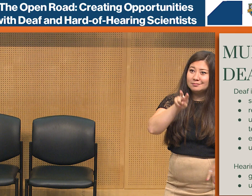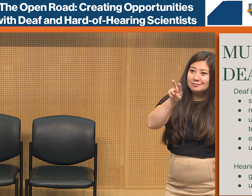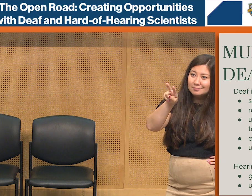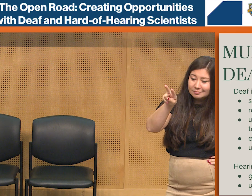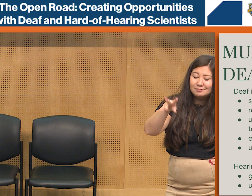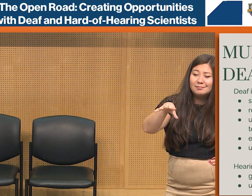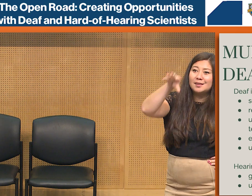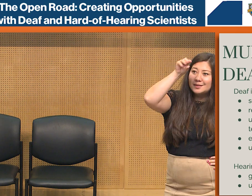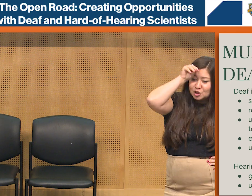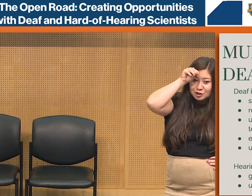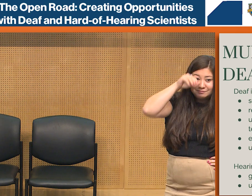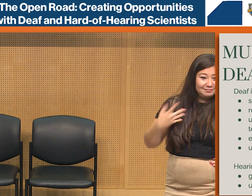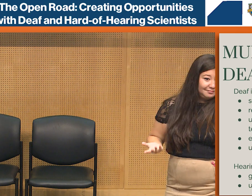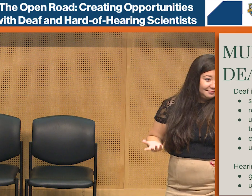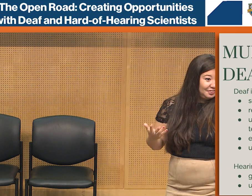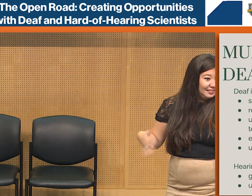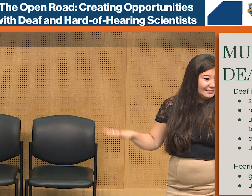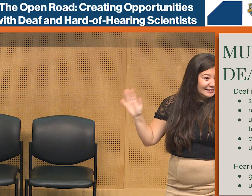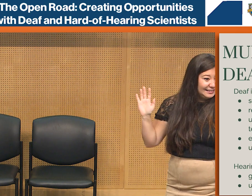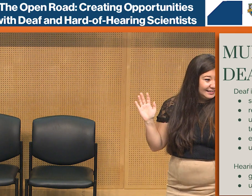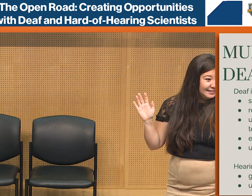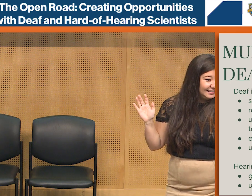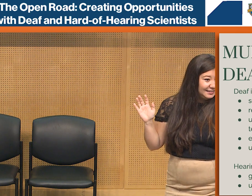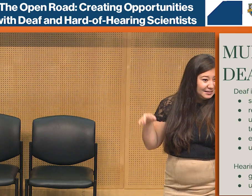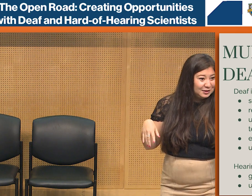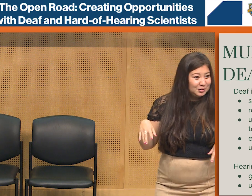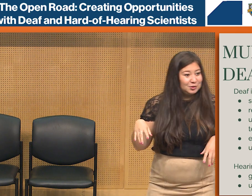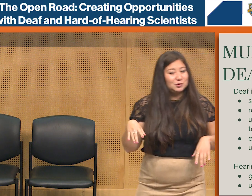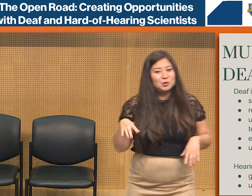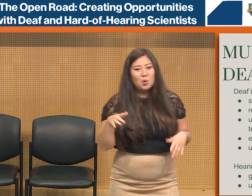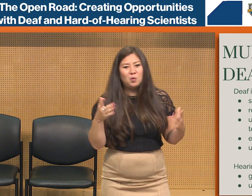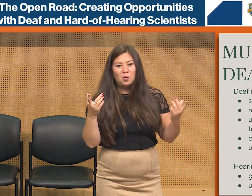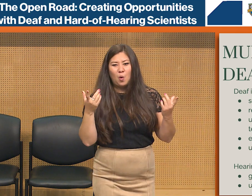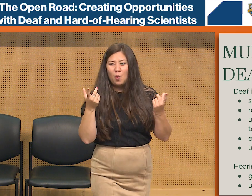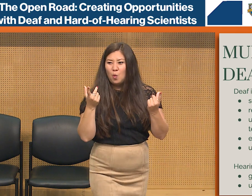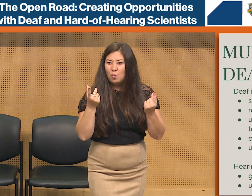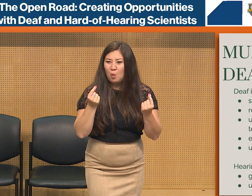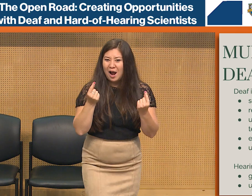and sits in the class, listens to the information, and is able to process it.